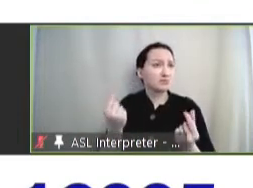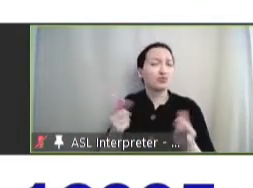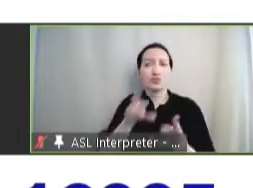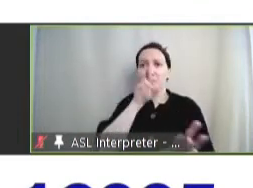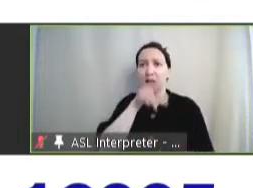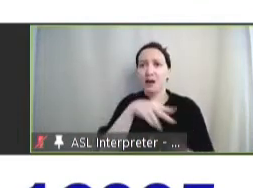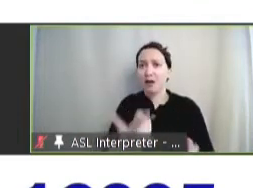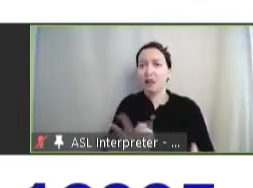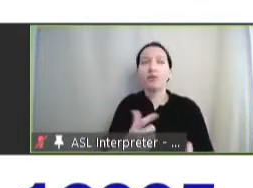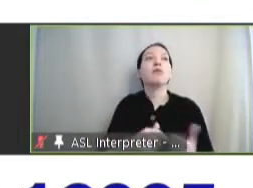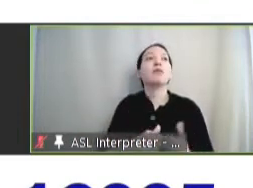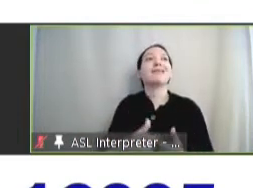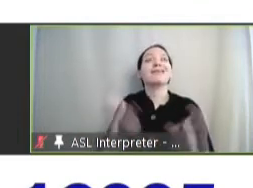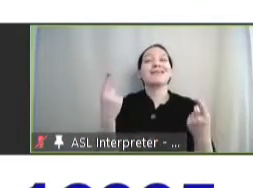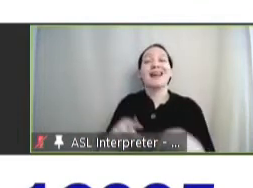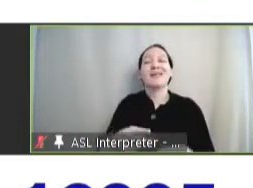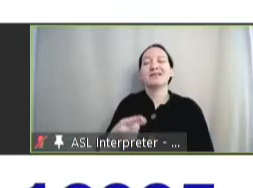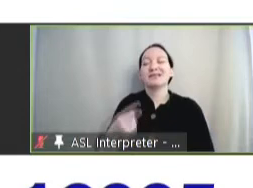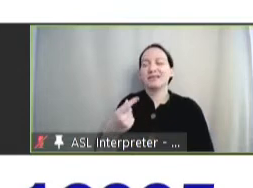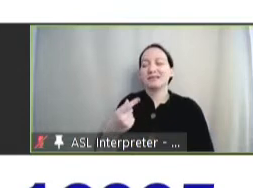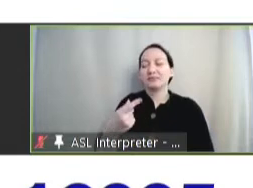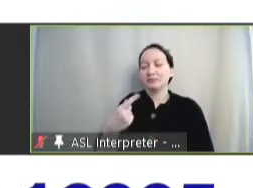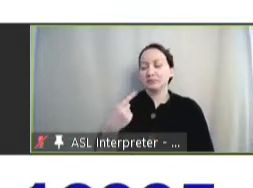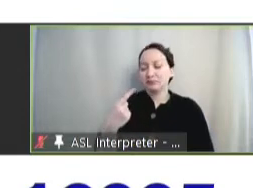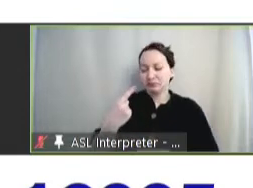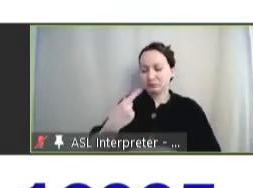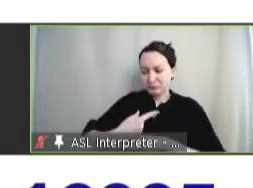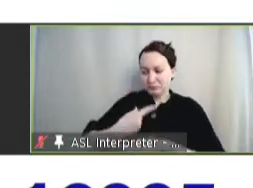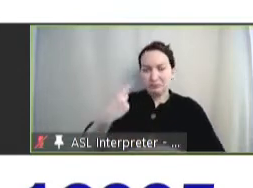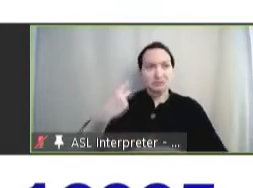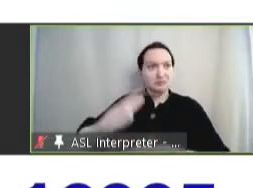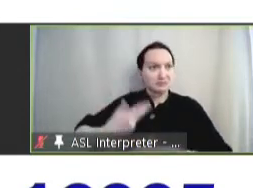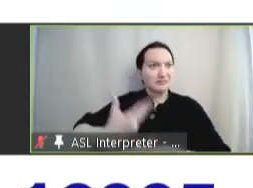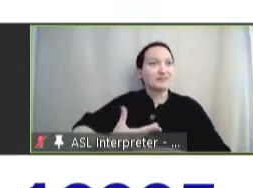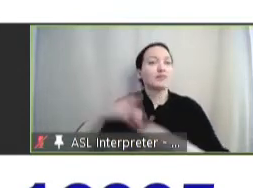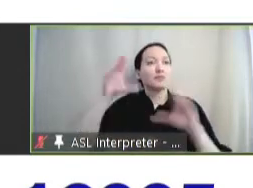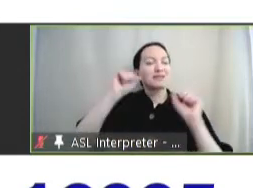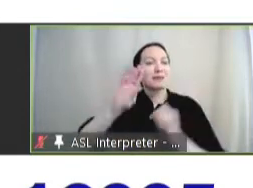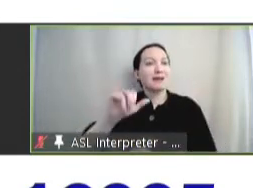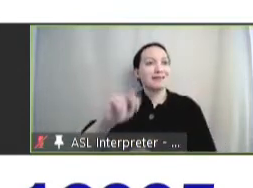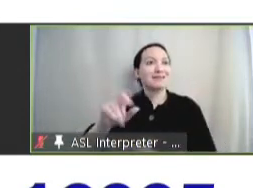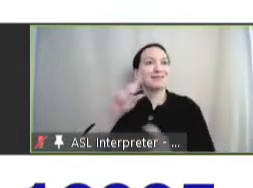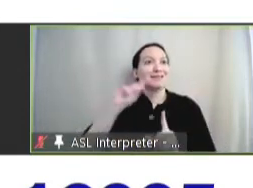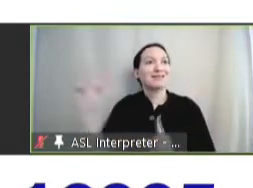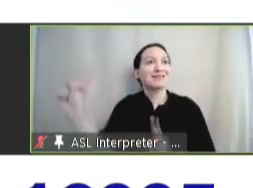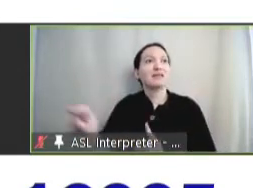just a few days, within taking office, President Biden issued Executive Order 13995,